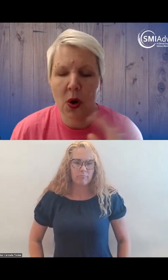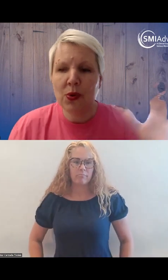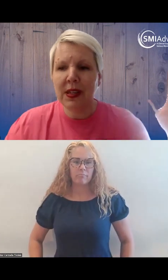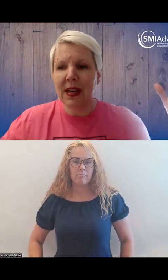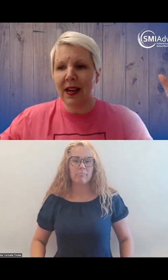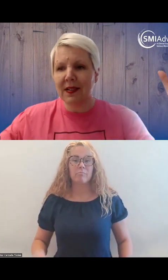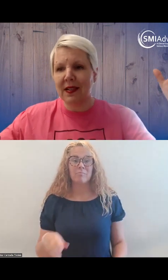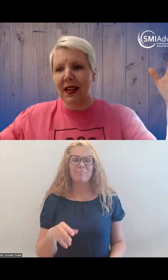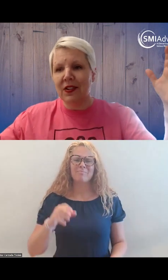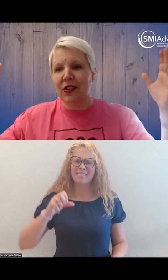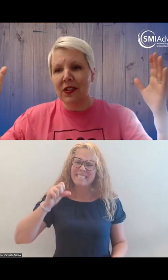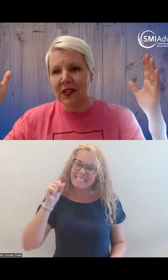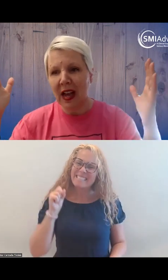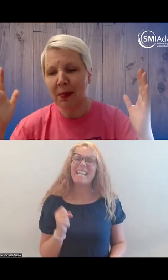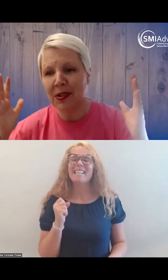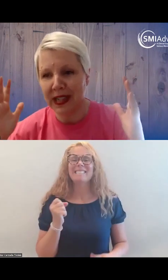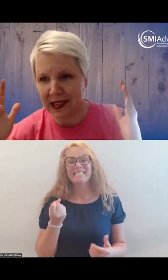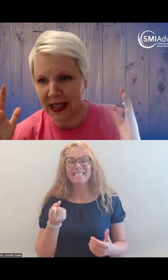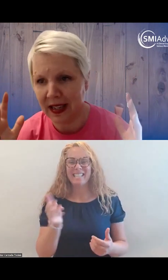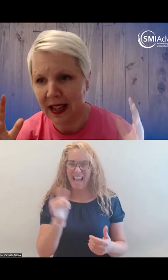OH, YES. JUST AS I PREDICTED.